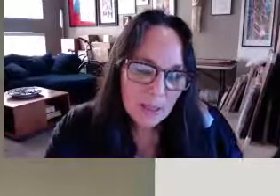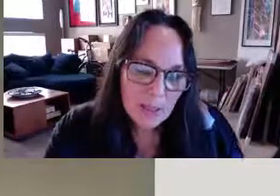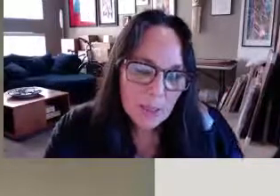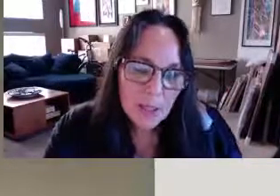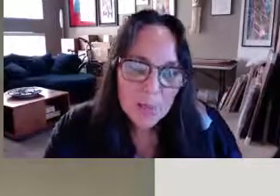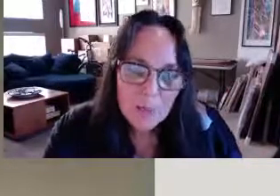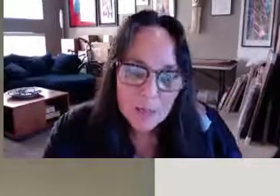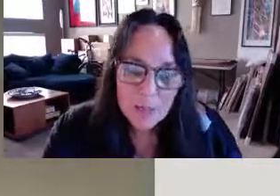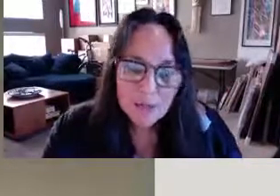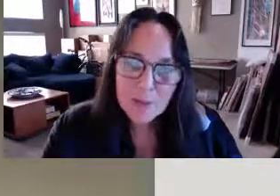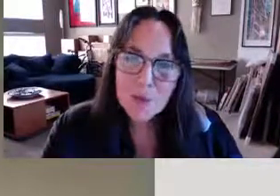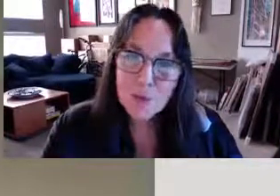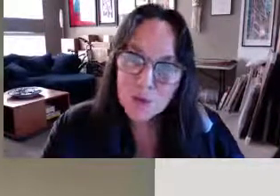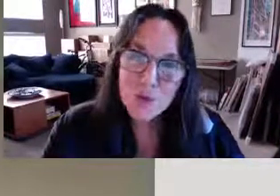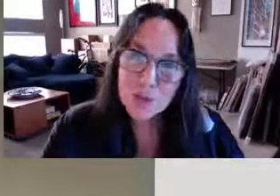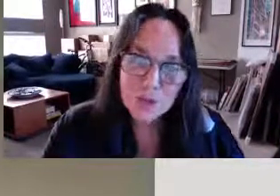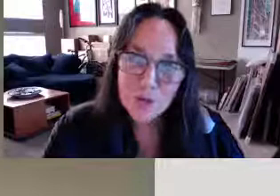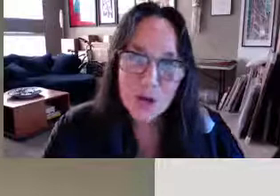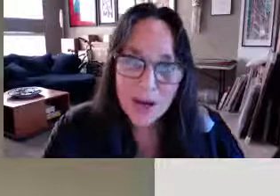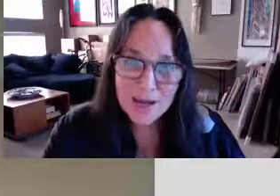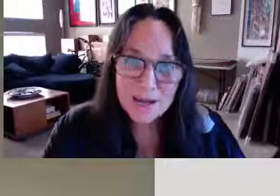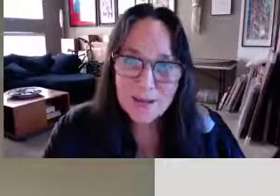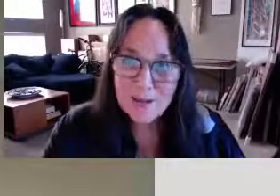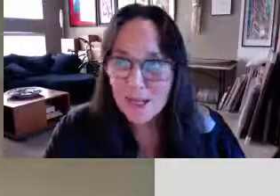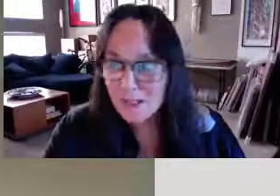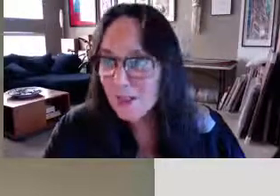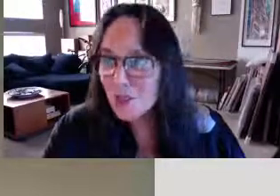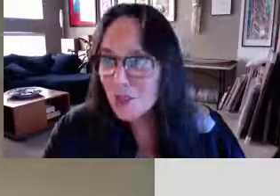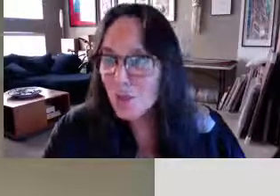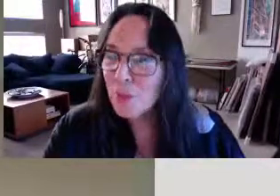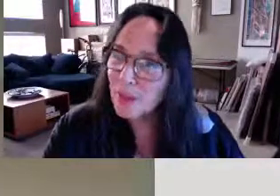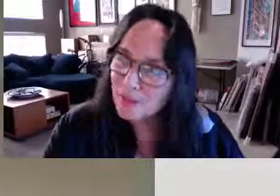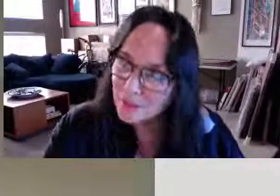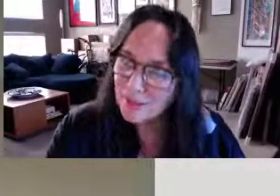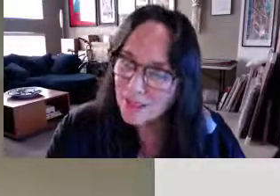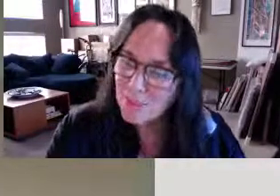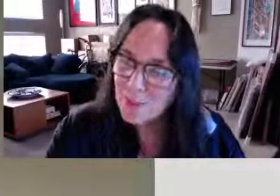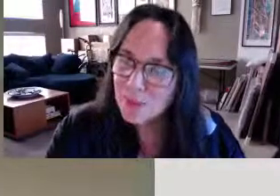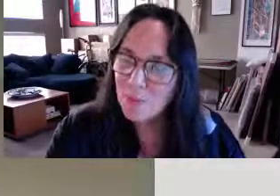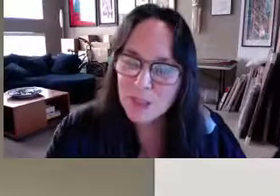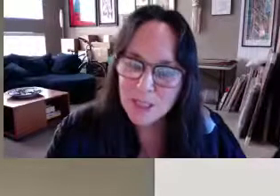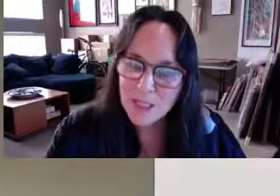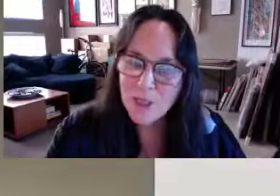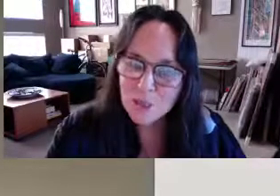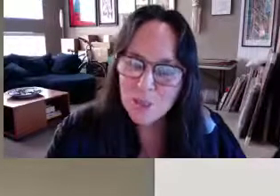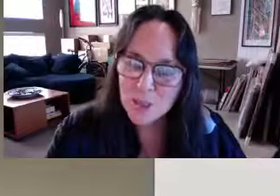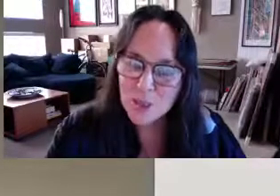is my commitment to the grain and to the digital but this commitment that we need to make sure